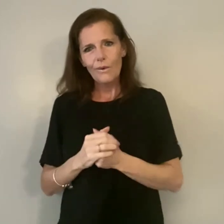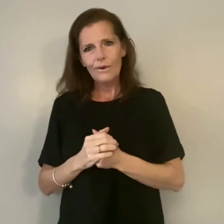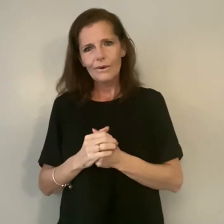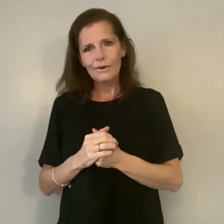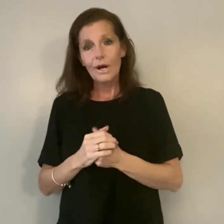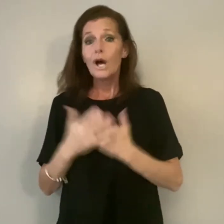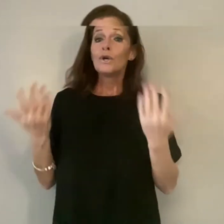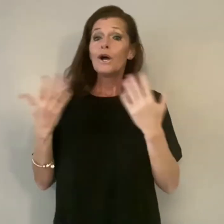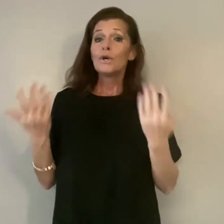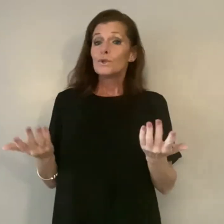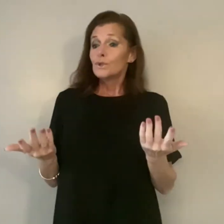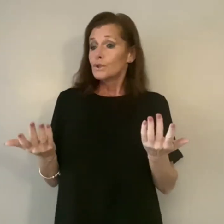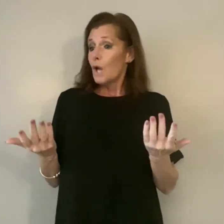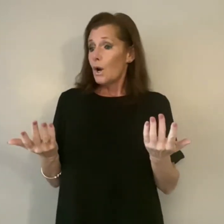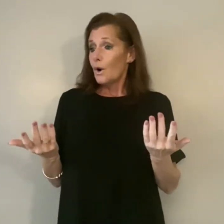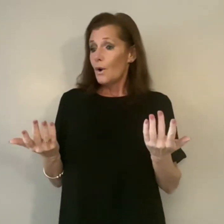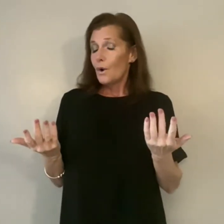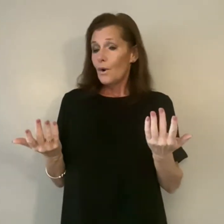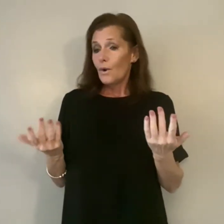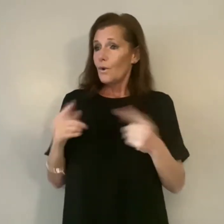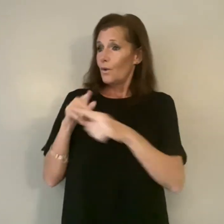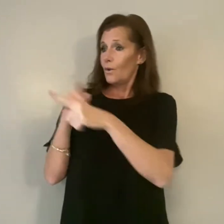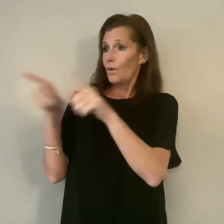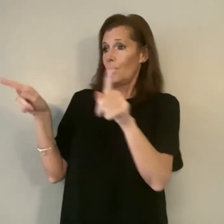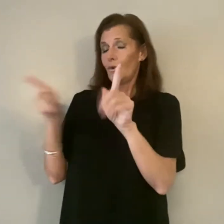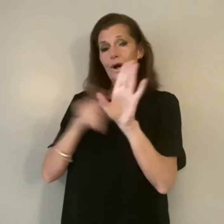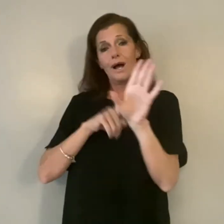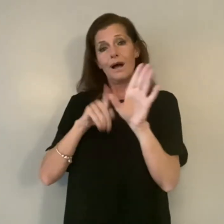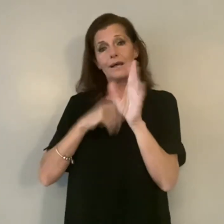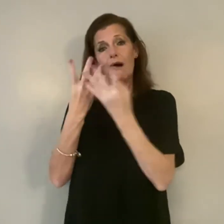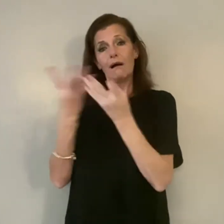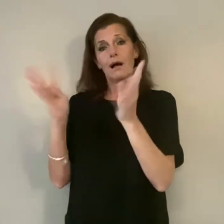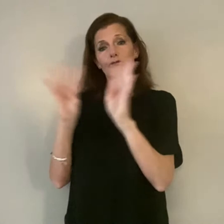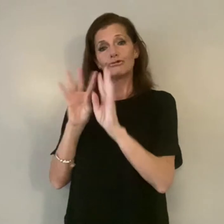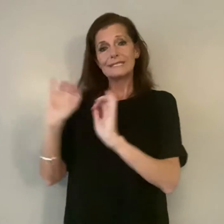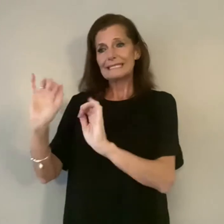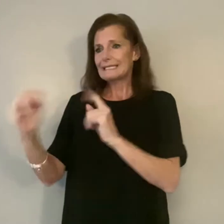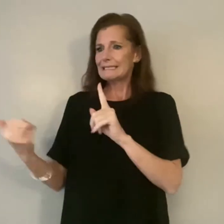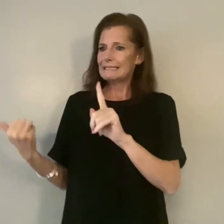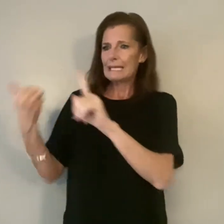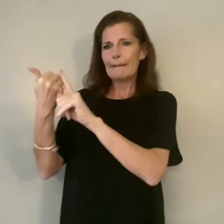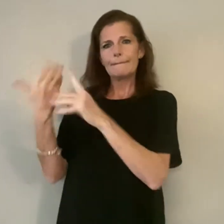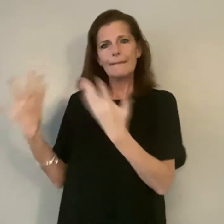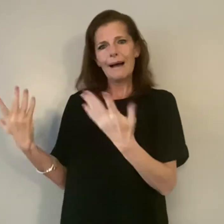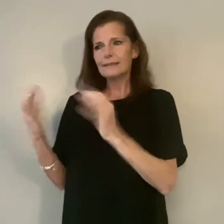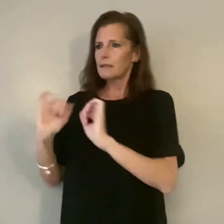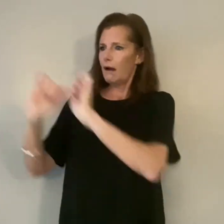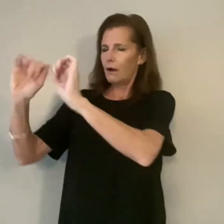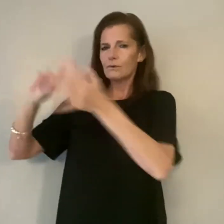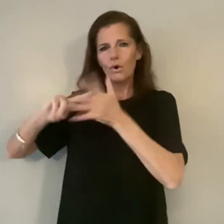So what has the impact of those younger trustees been on the organization and also on you